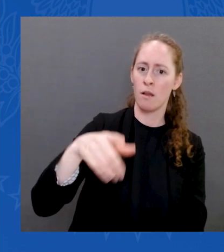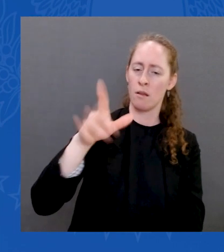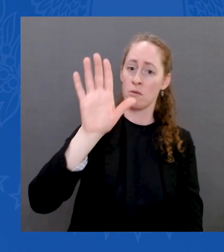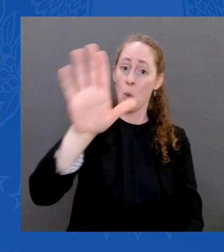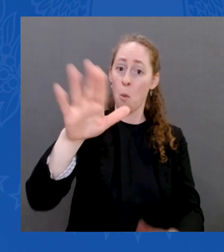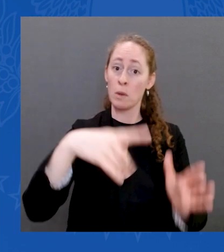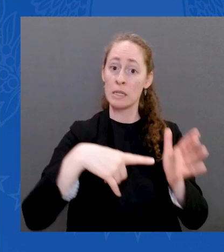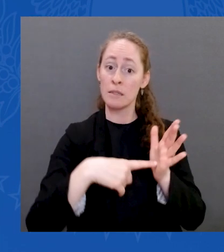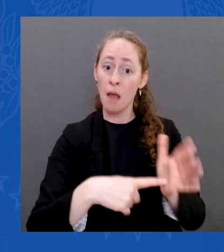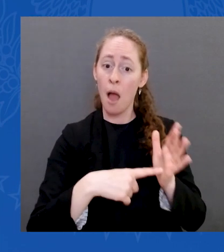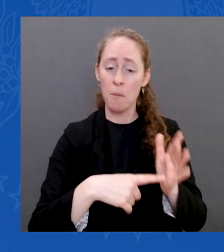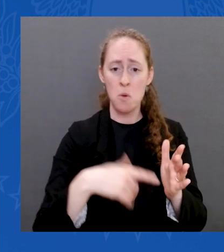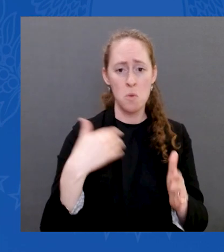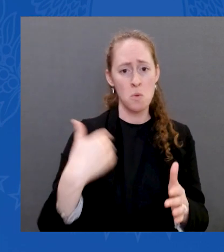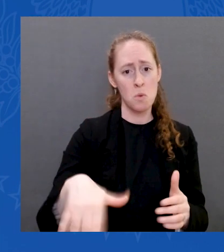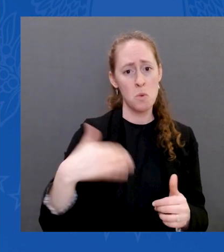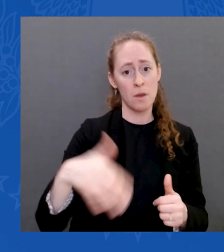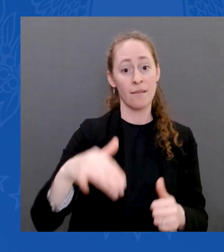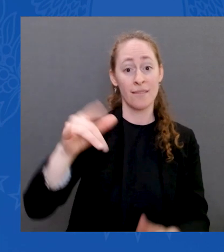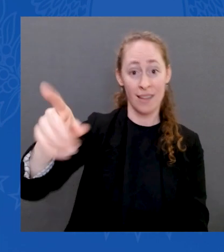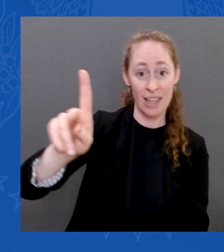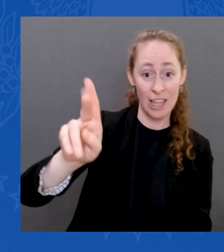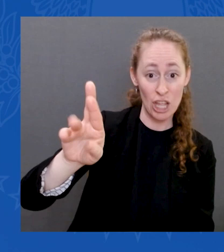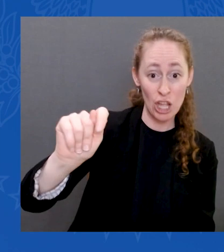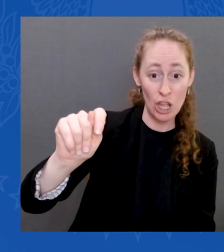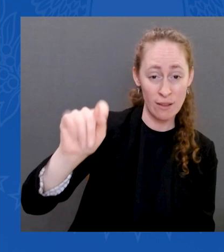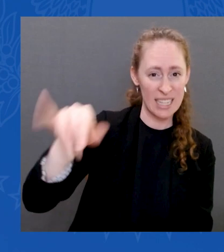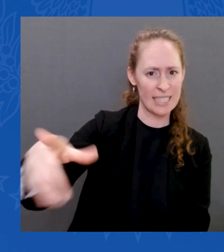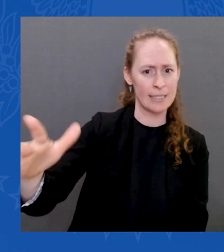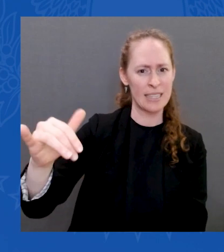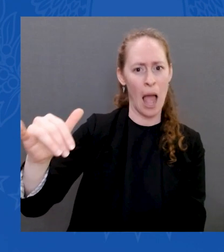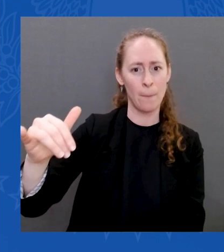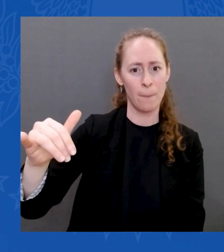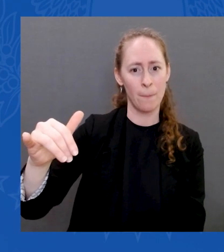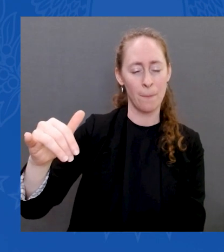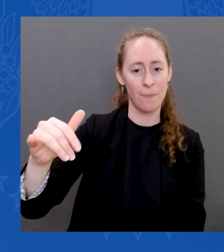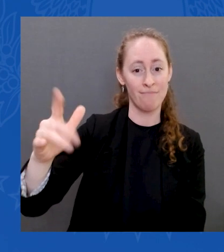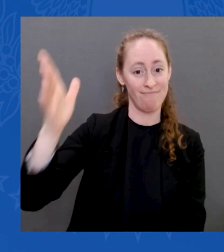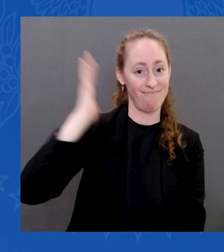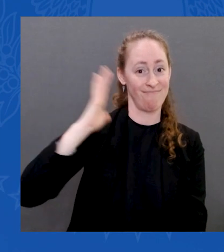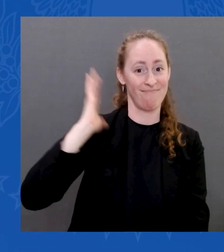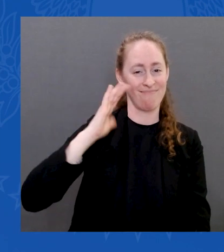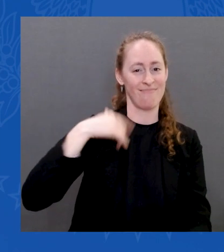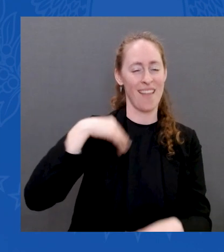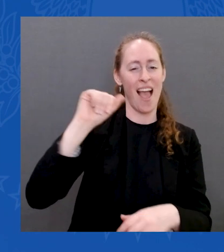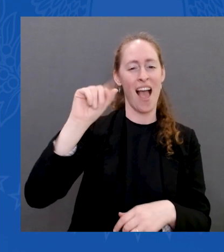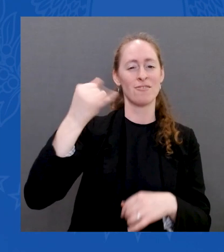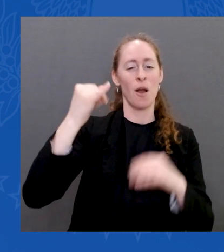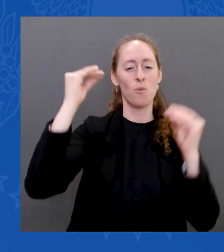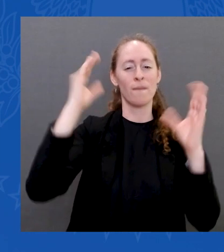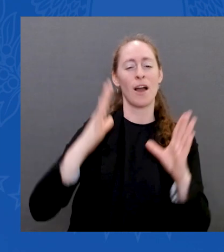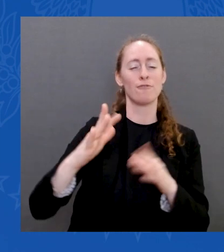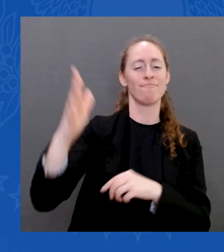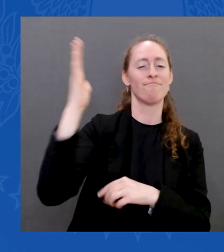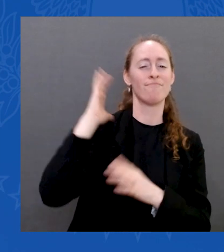I'm -- I was an adjunct professor in law school for years teaching an advanced course in separation of powers.